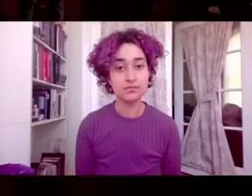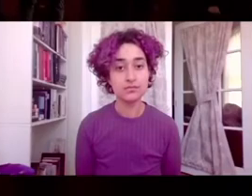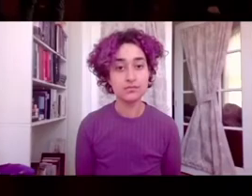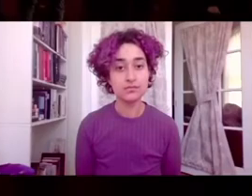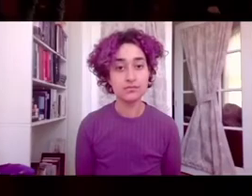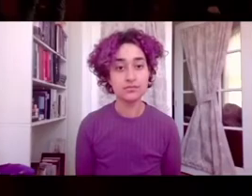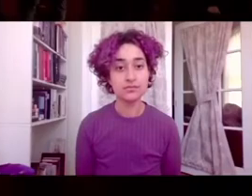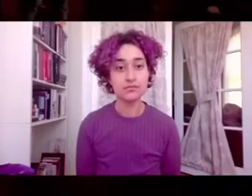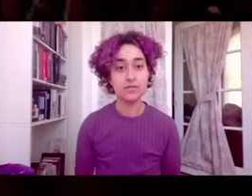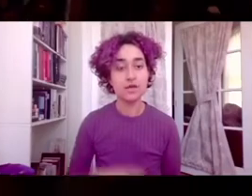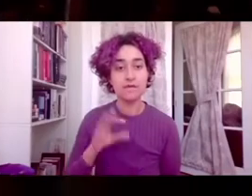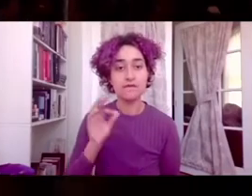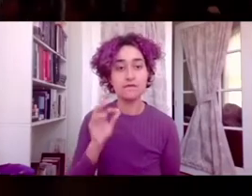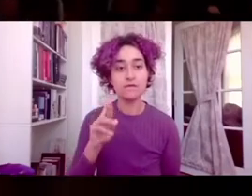Frederick Douglass,